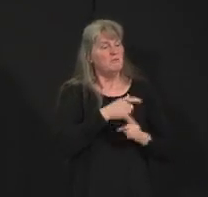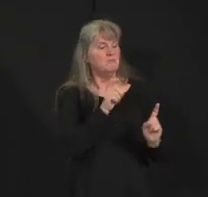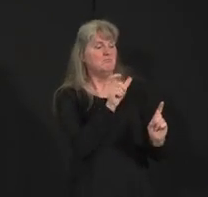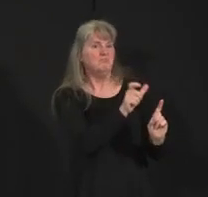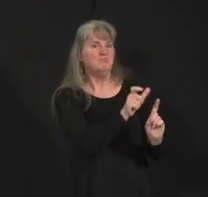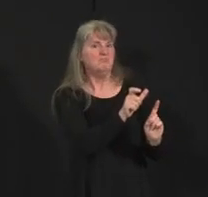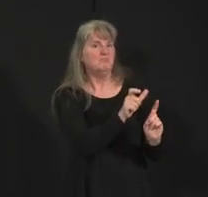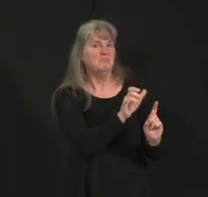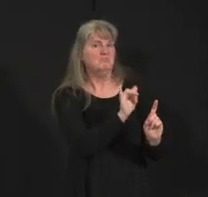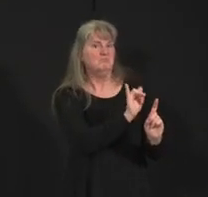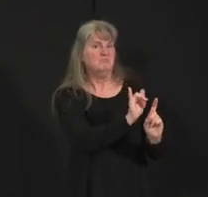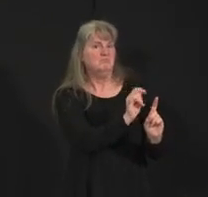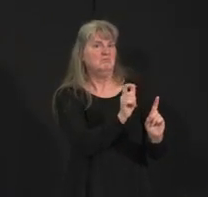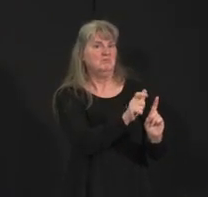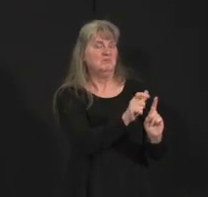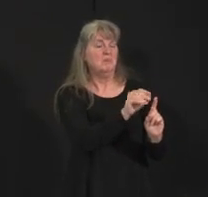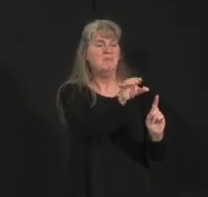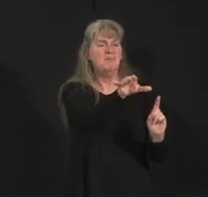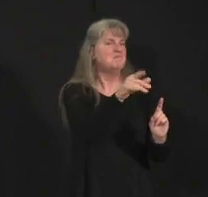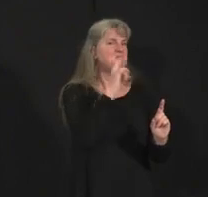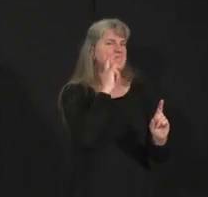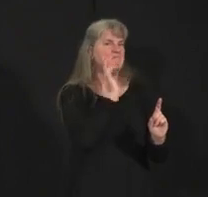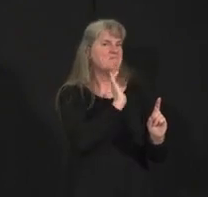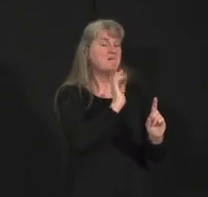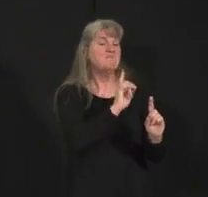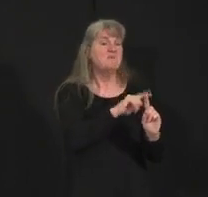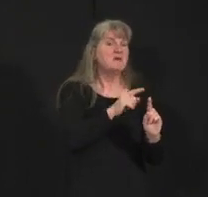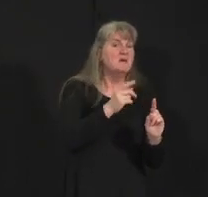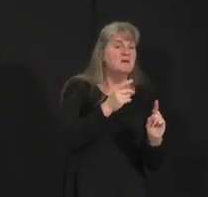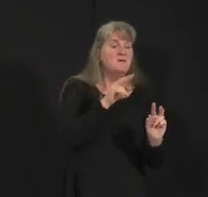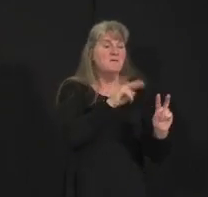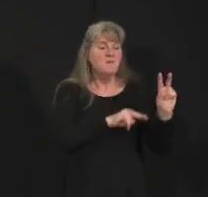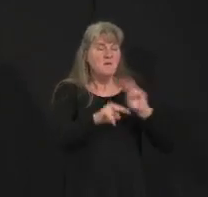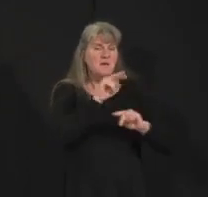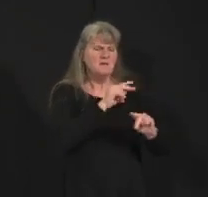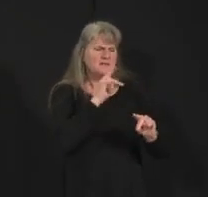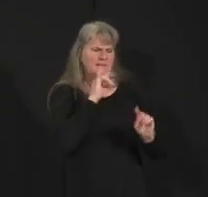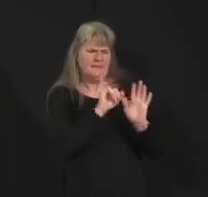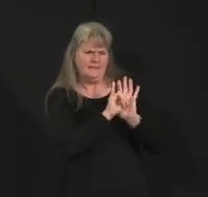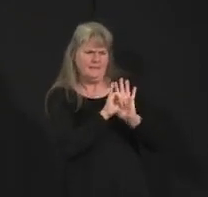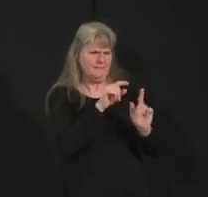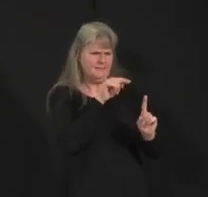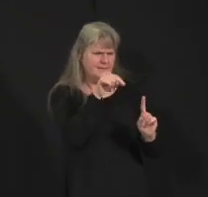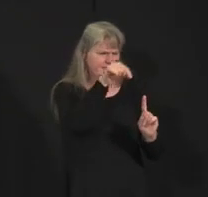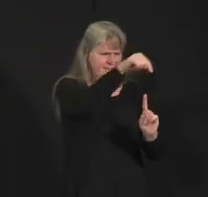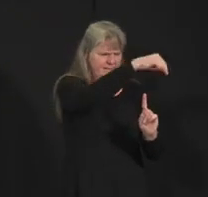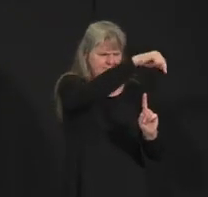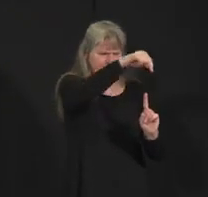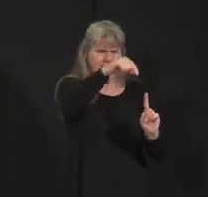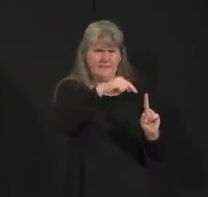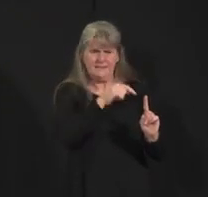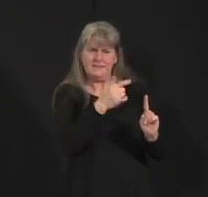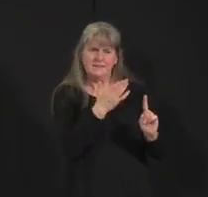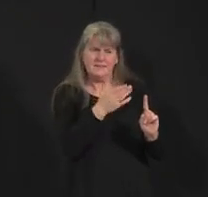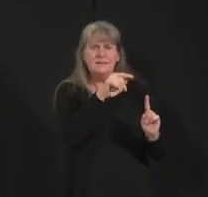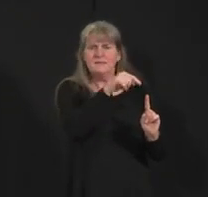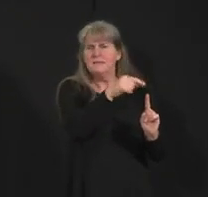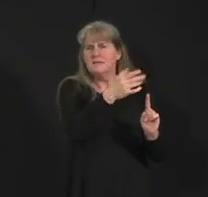But it still may take some days to sort out whether there are any flags for potential public